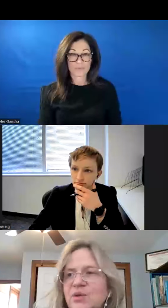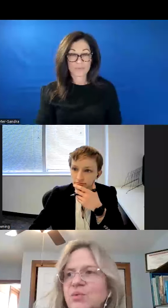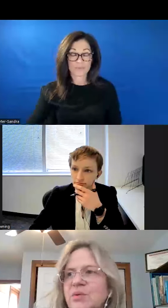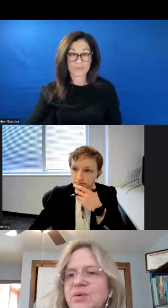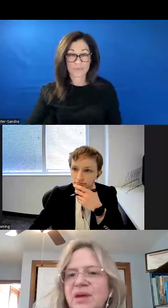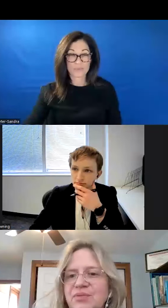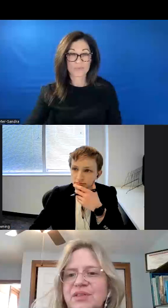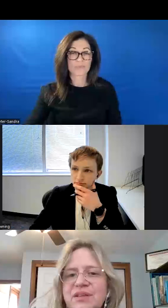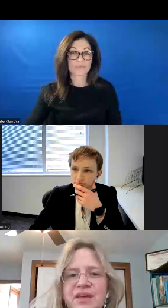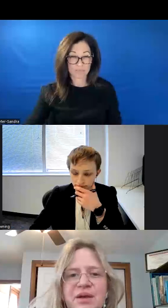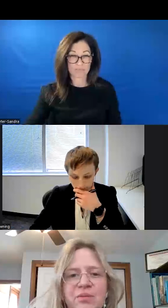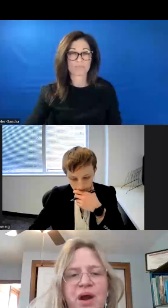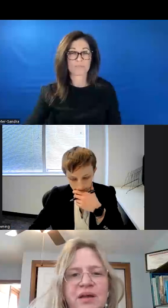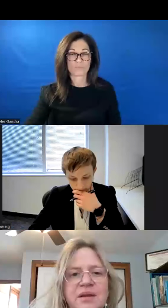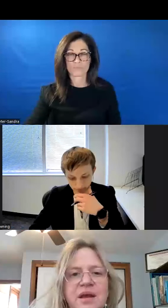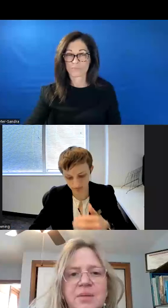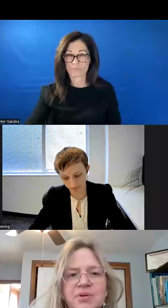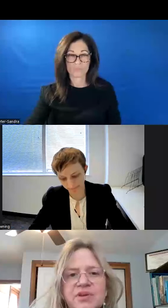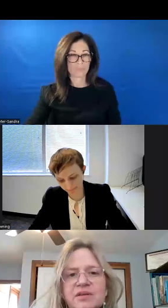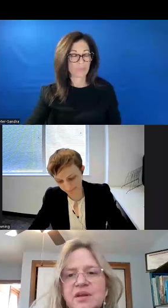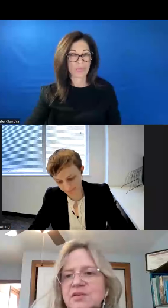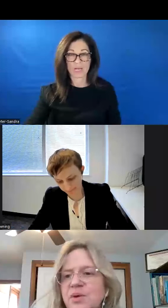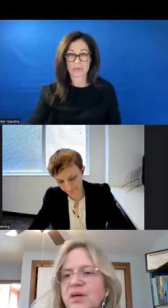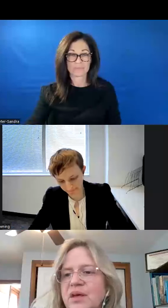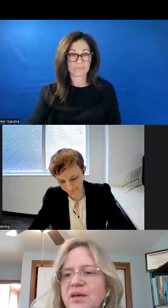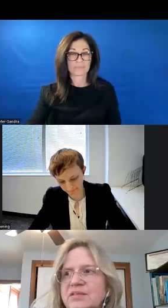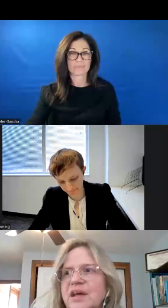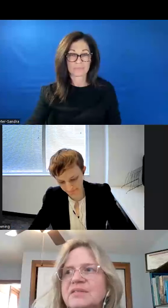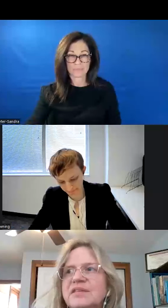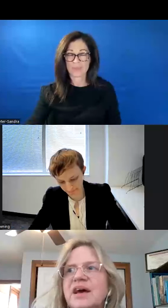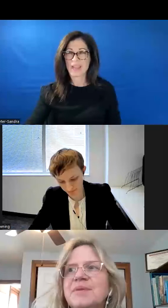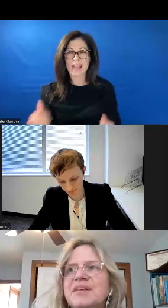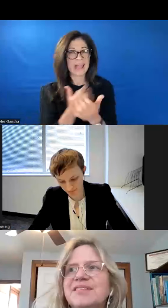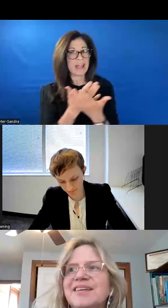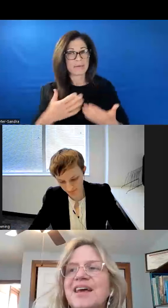I AGREE WITH WHAT DON PRESENTED AND RON'S COMMENTS.